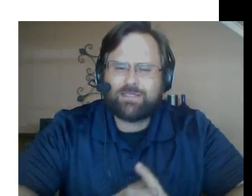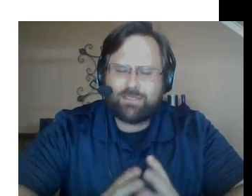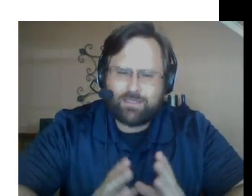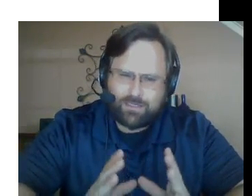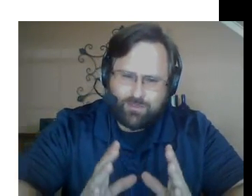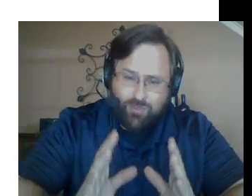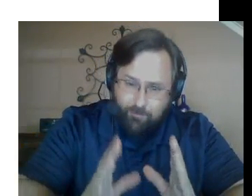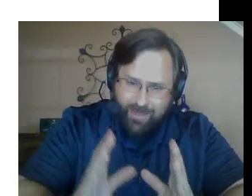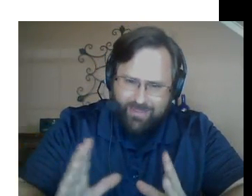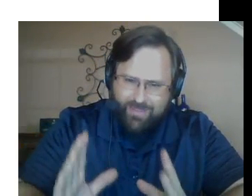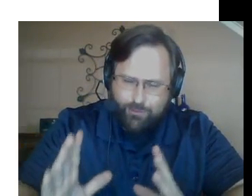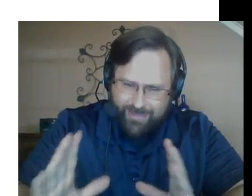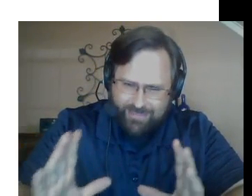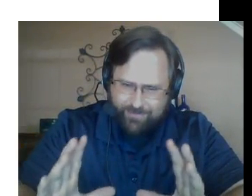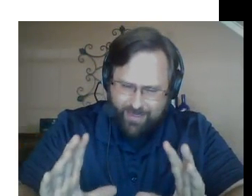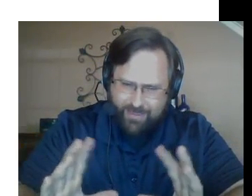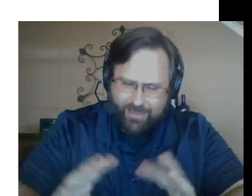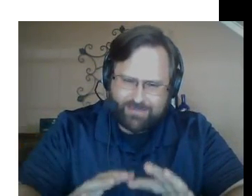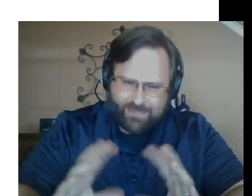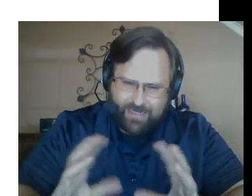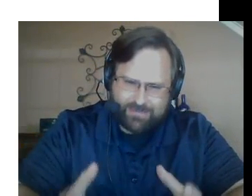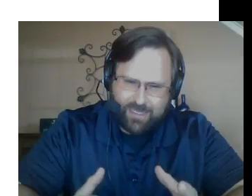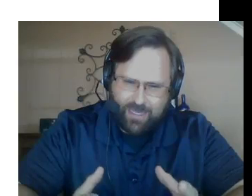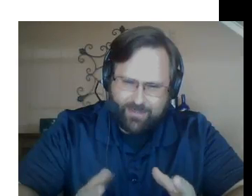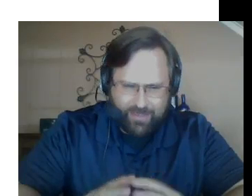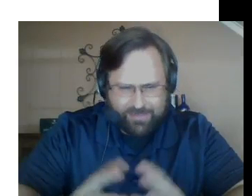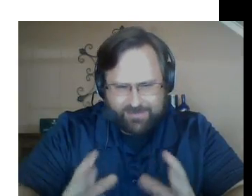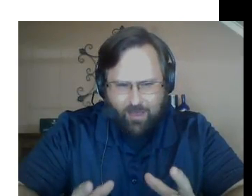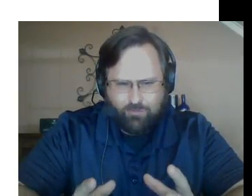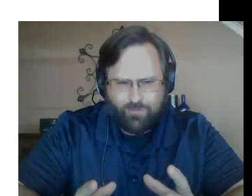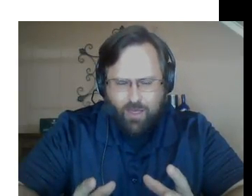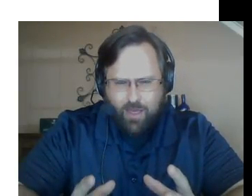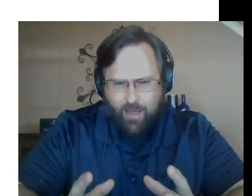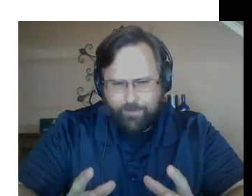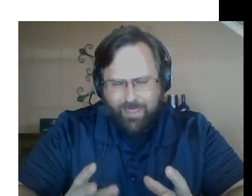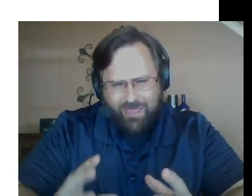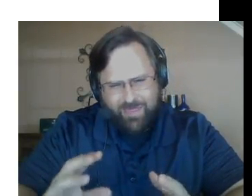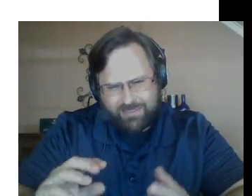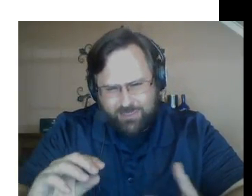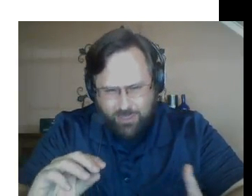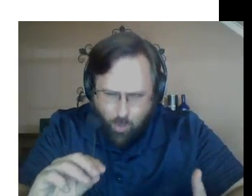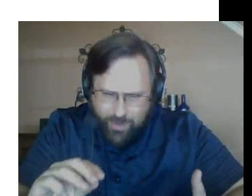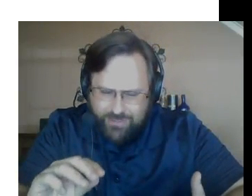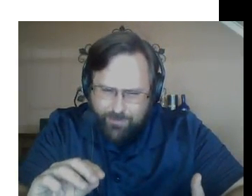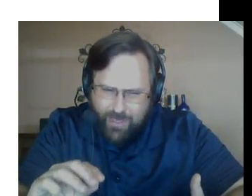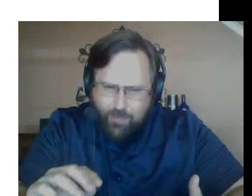the money that you lent me is the sentence itself that is going to become